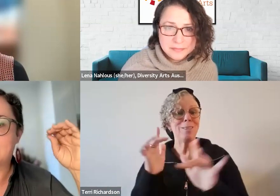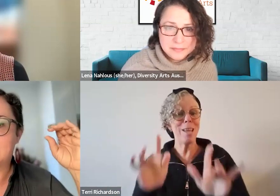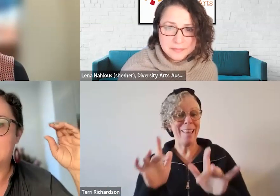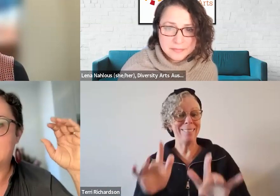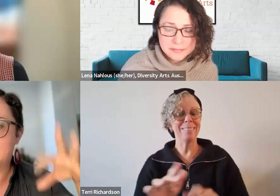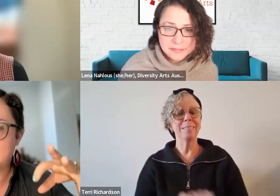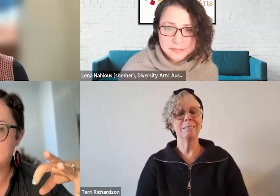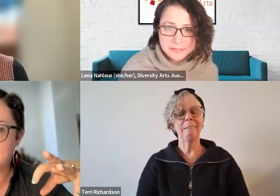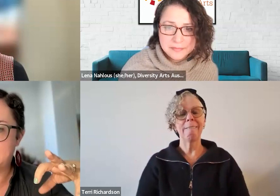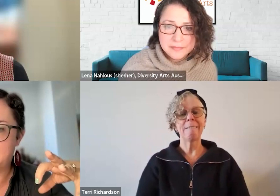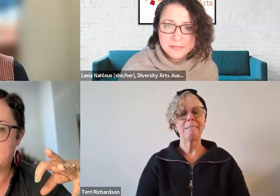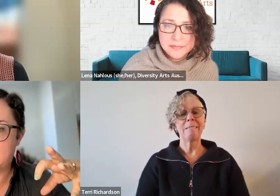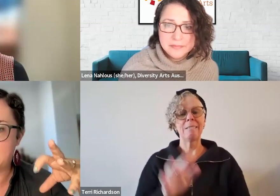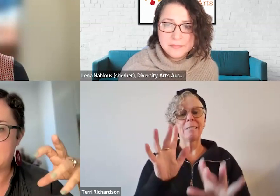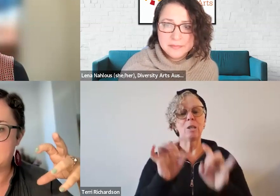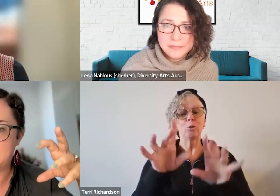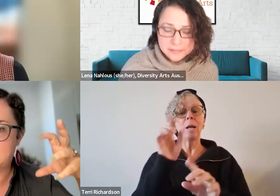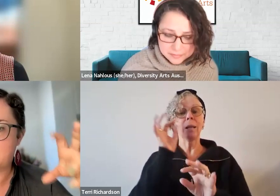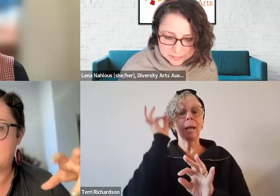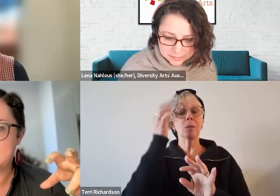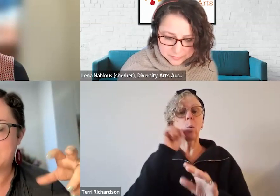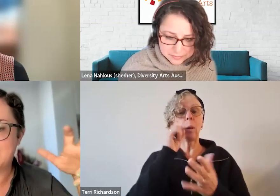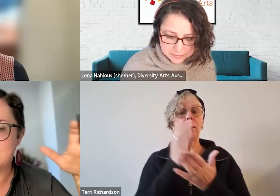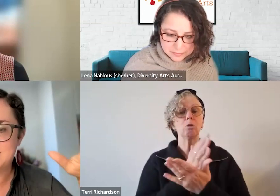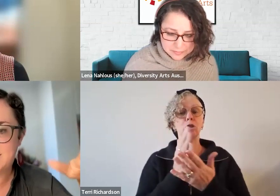Australia Council are gonna be sharing that reimagining governance